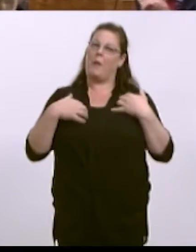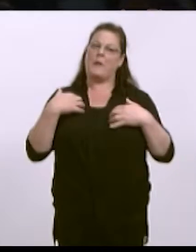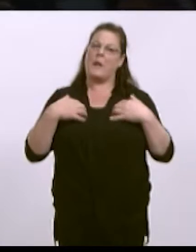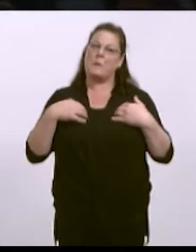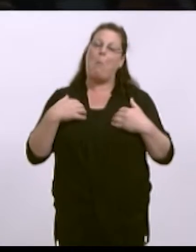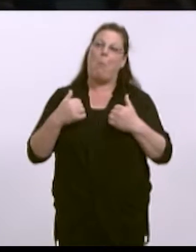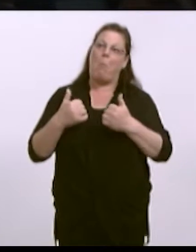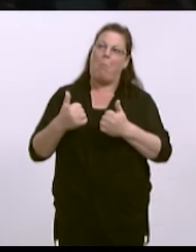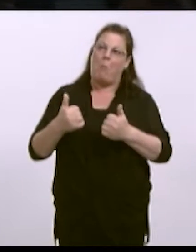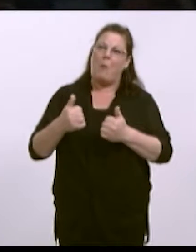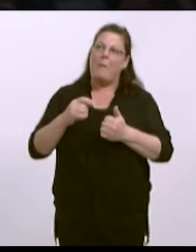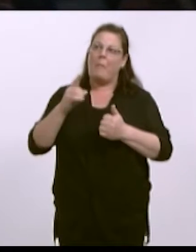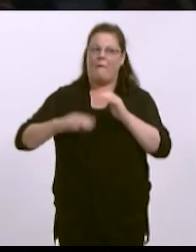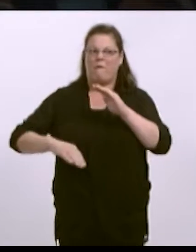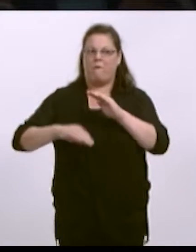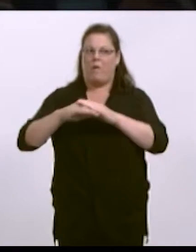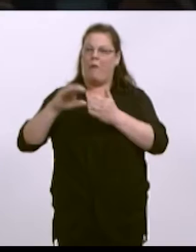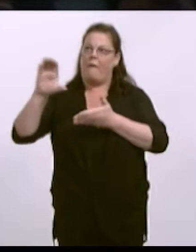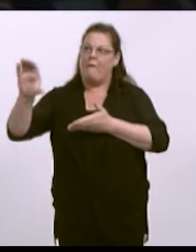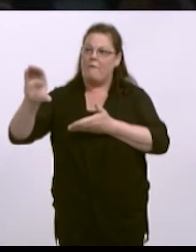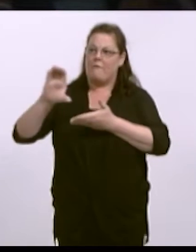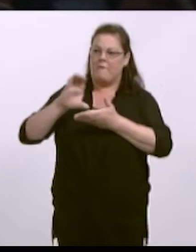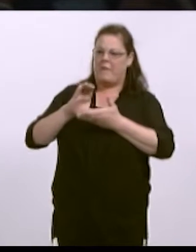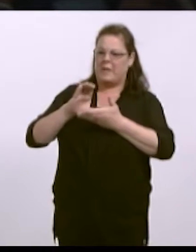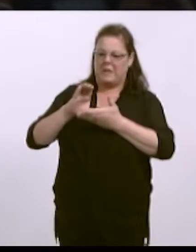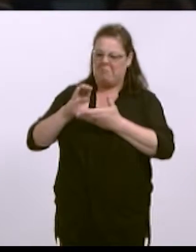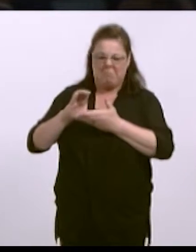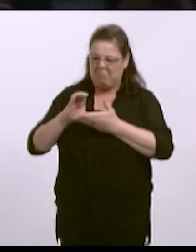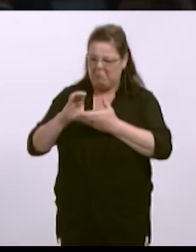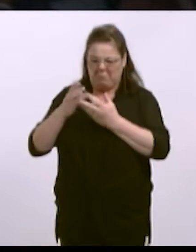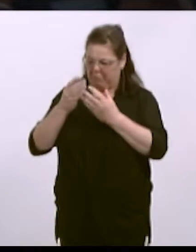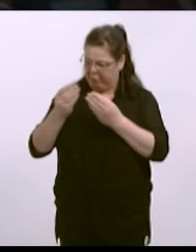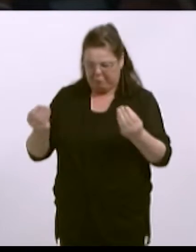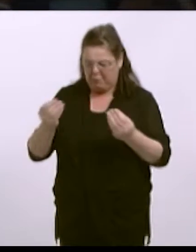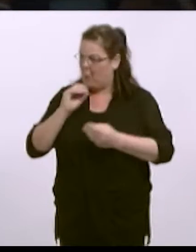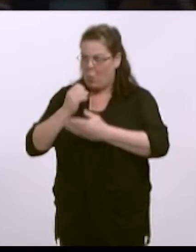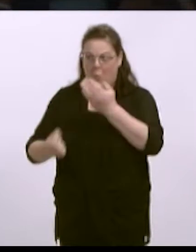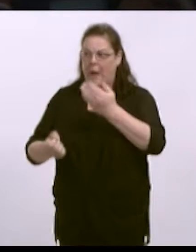if the full funding of the south Wales metro isnít guaranteed, nailed-on guaranteed, whatís